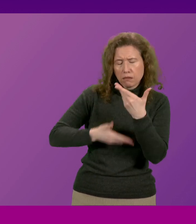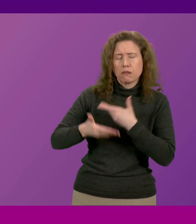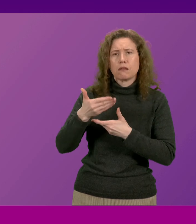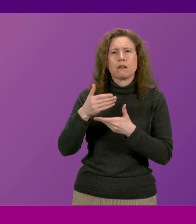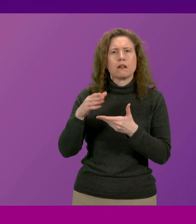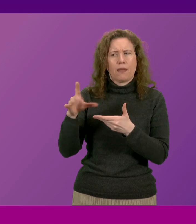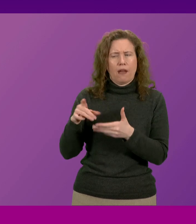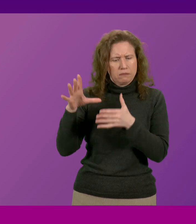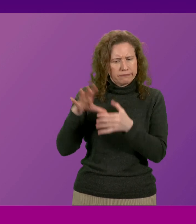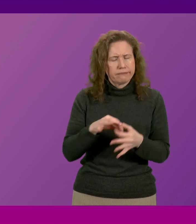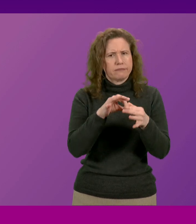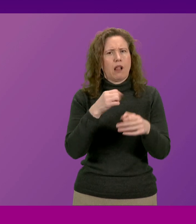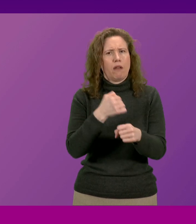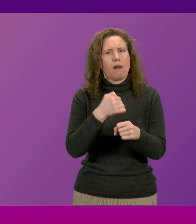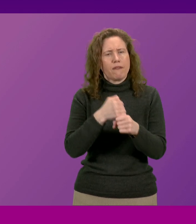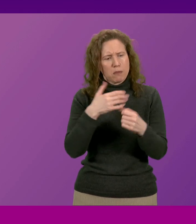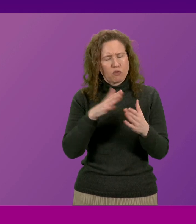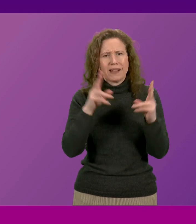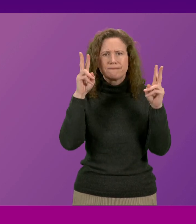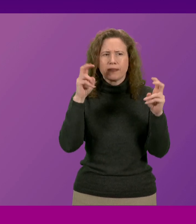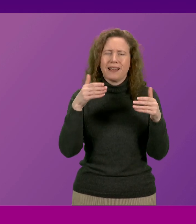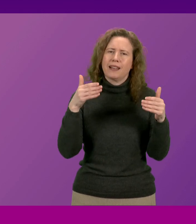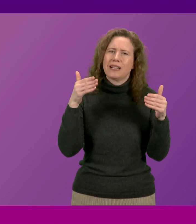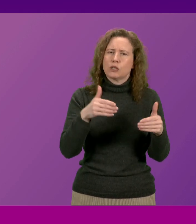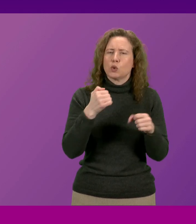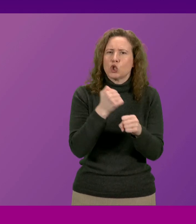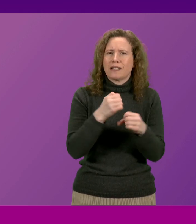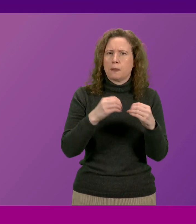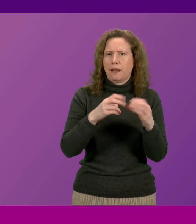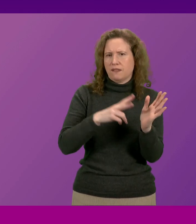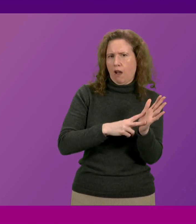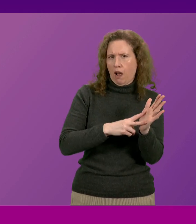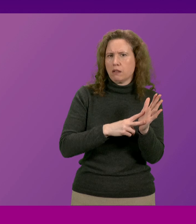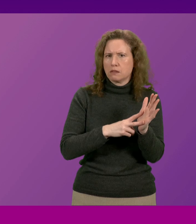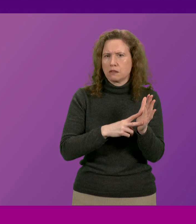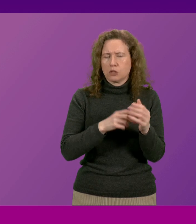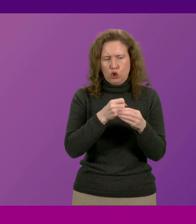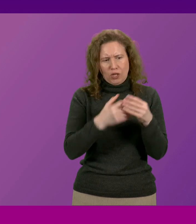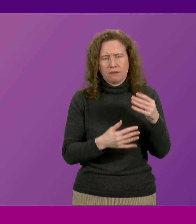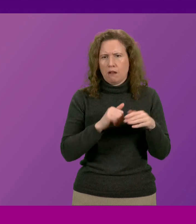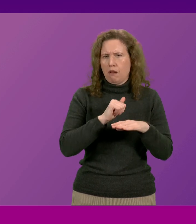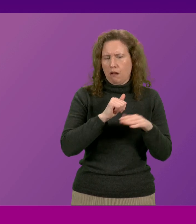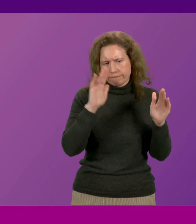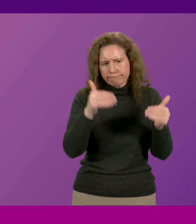approach that the Government takes on gender-based violence. As I have said,